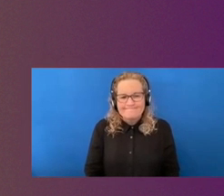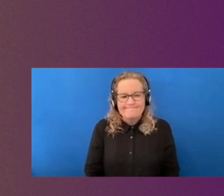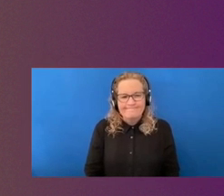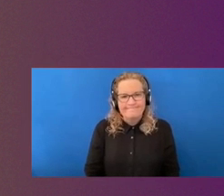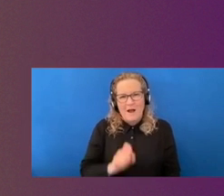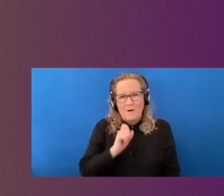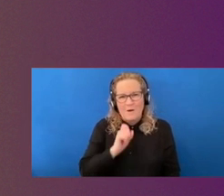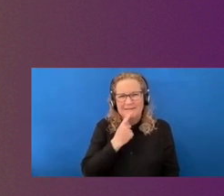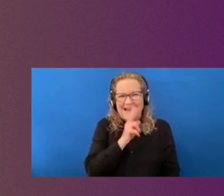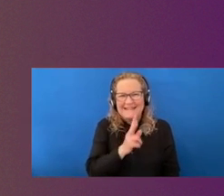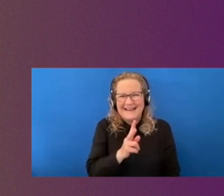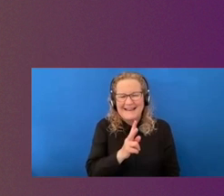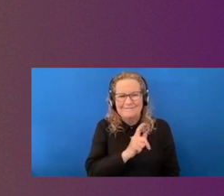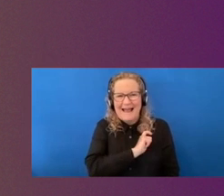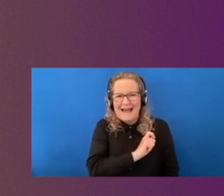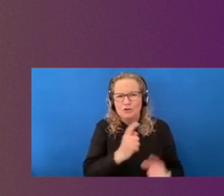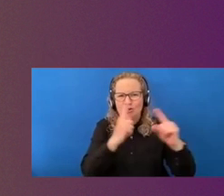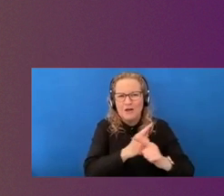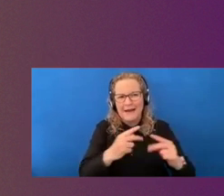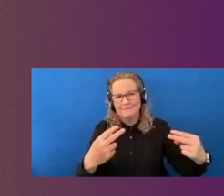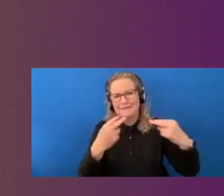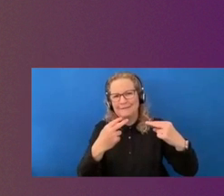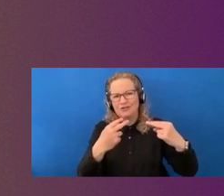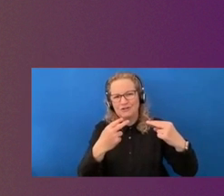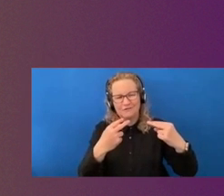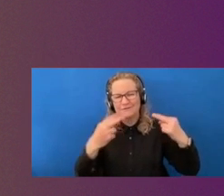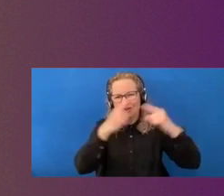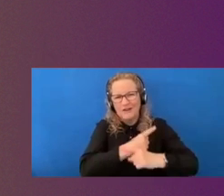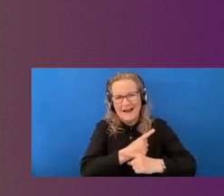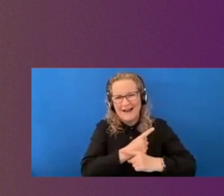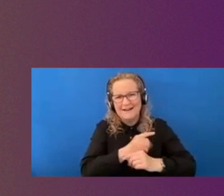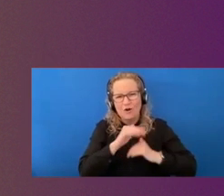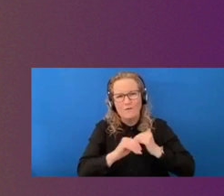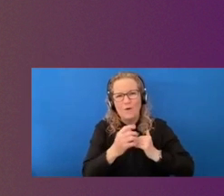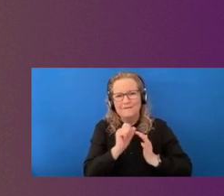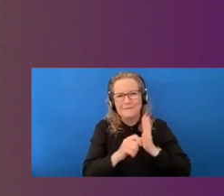perception and attitude um in the workforce of people with disabilities that you know exactly